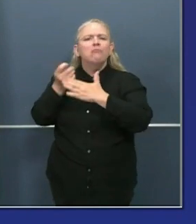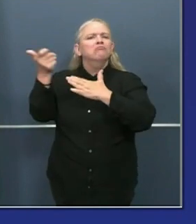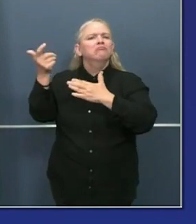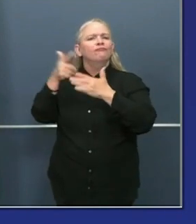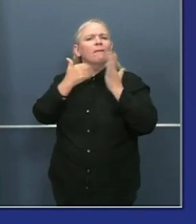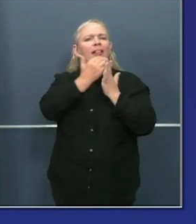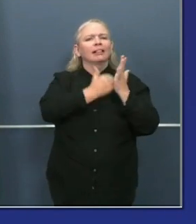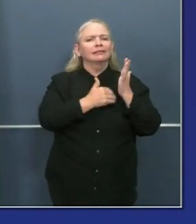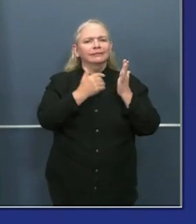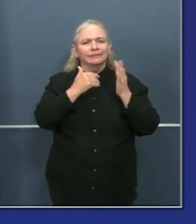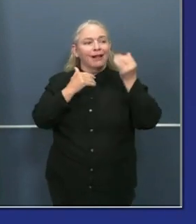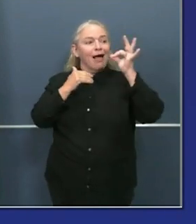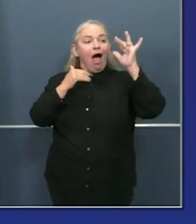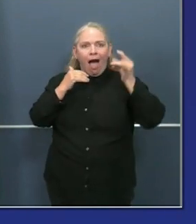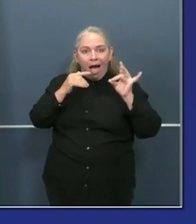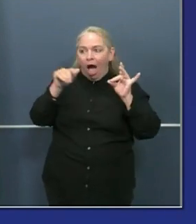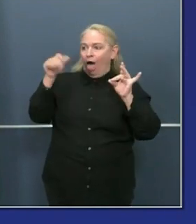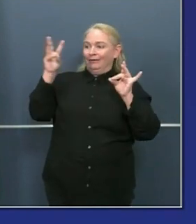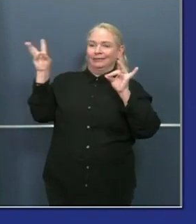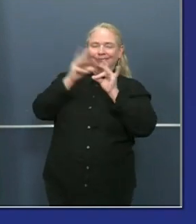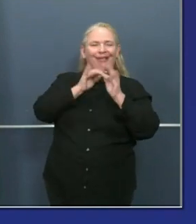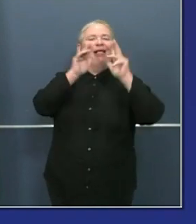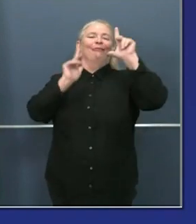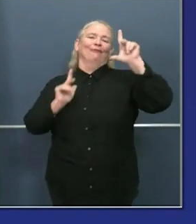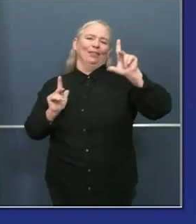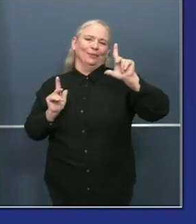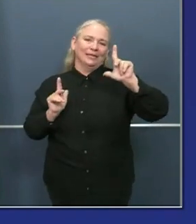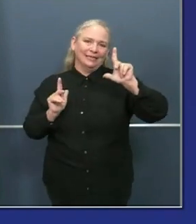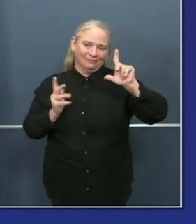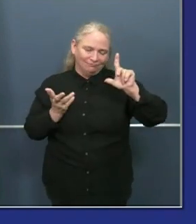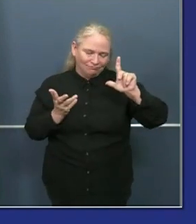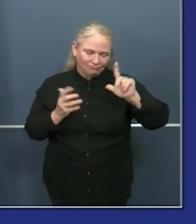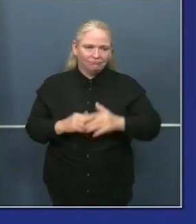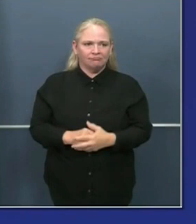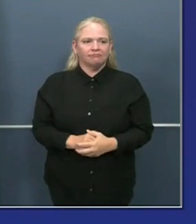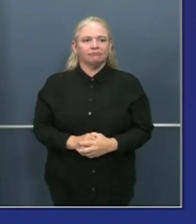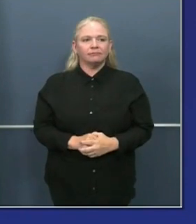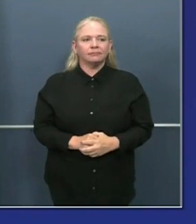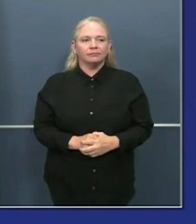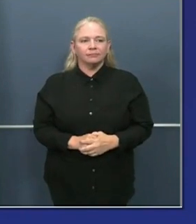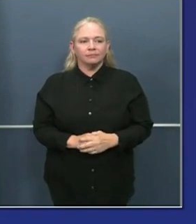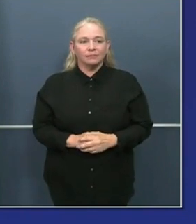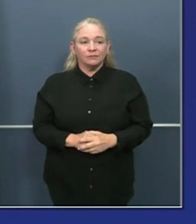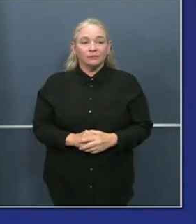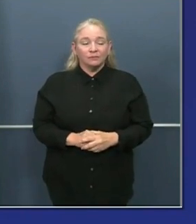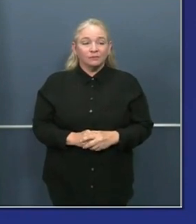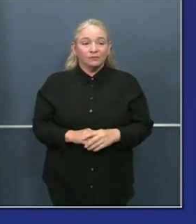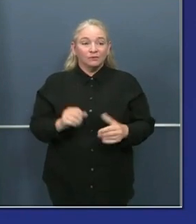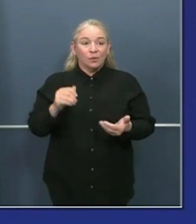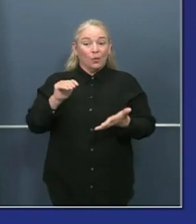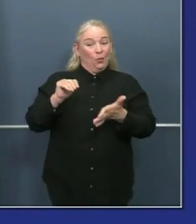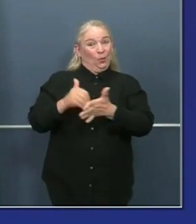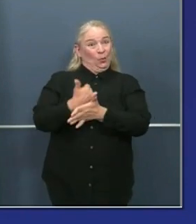NEWLY ADDED SIX COUNTIES. 19 PLUS SIX DOES NOT EQUAL 23.